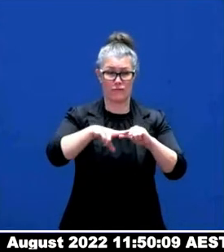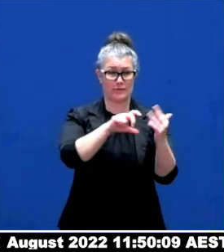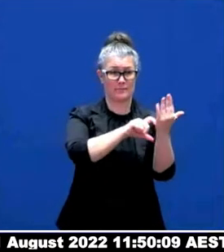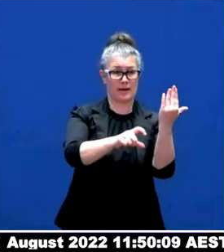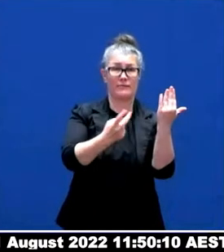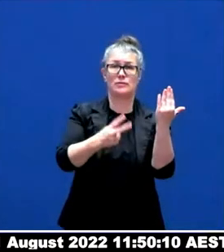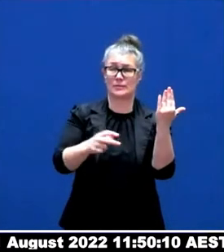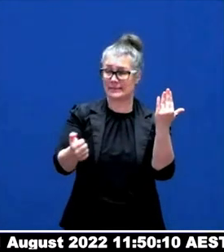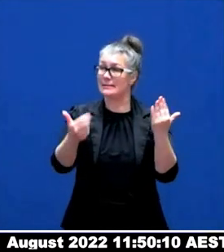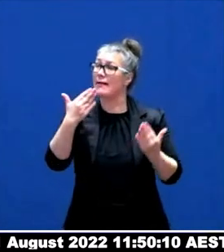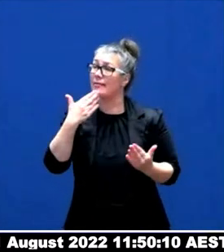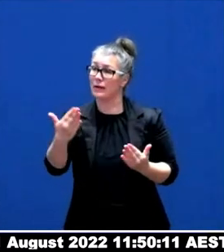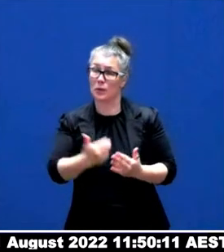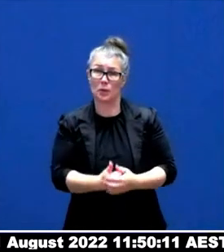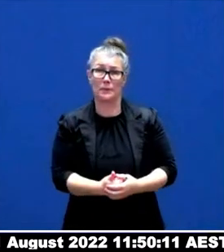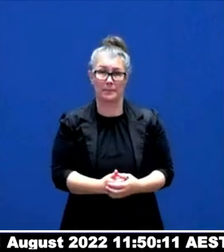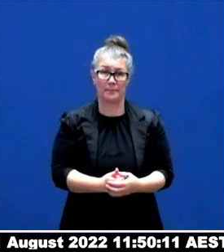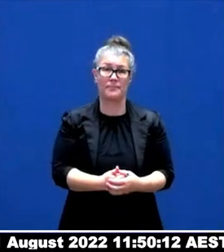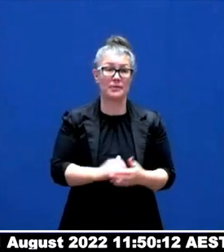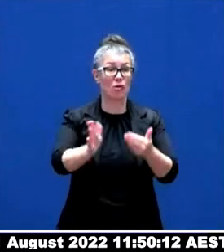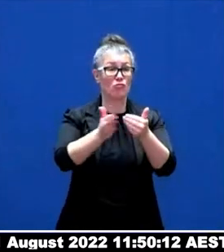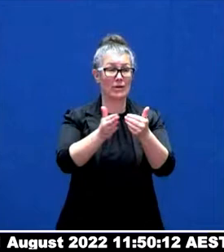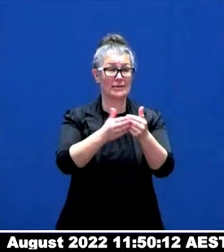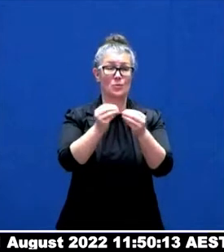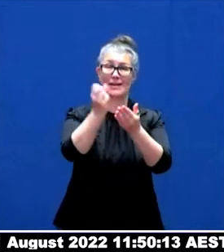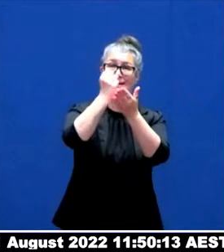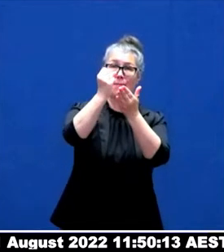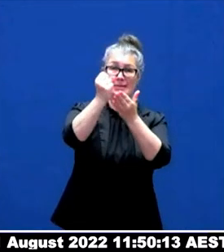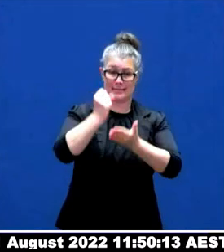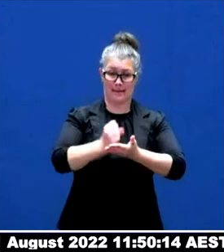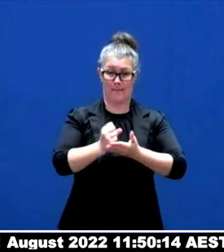Right. So, with just that correction to the numbers, the contents are true and correct?